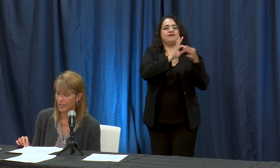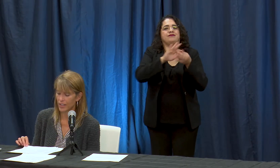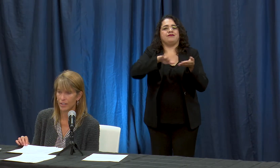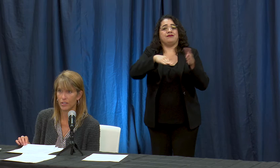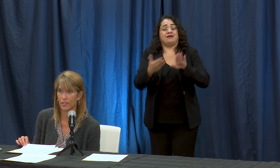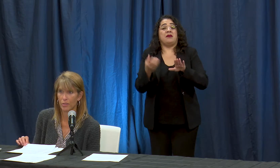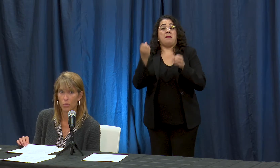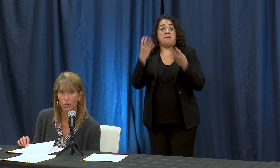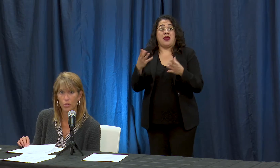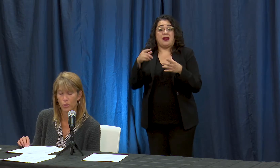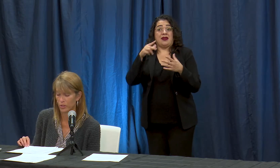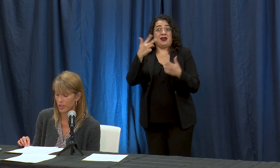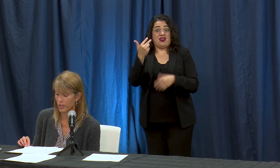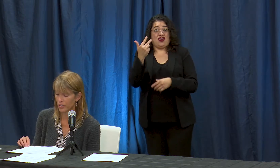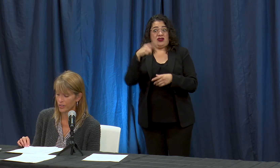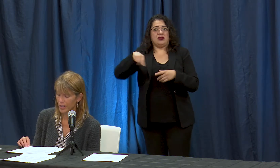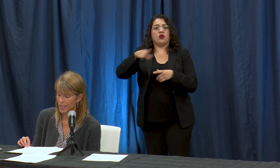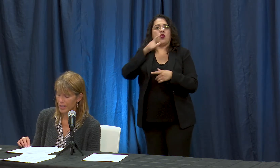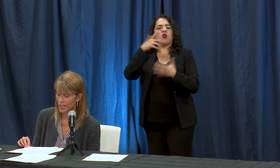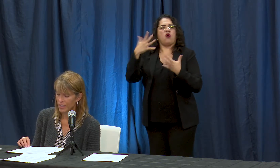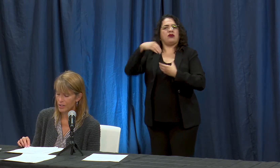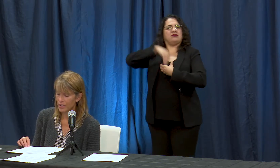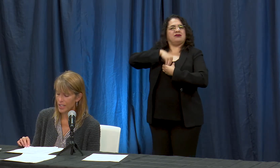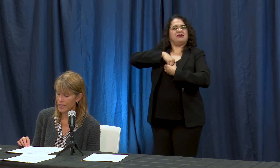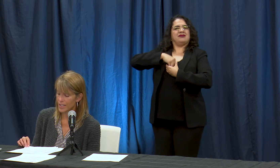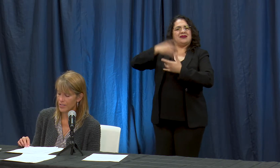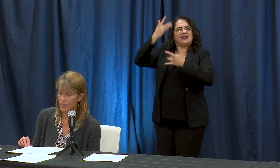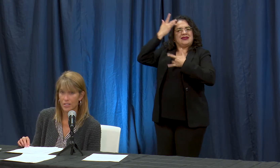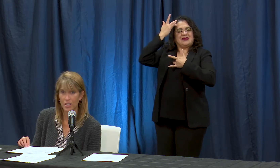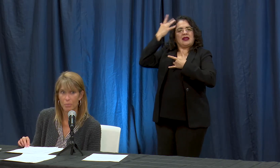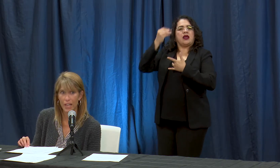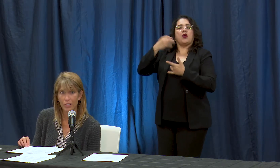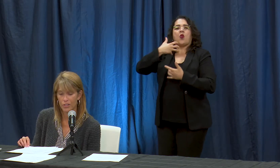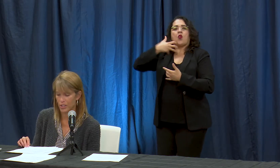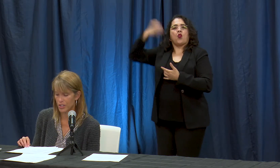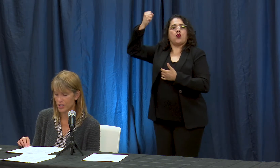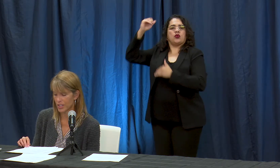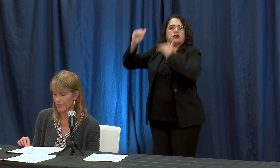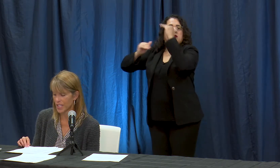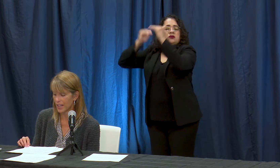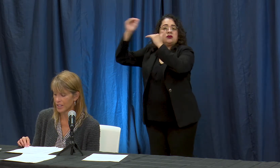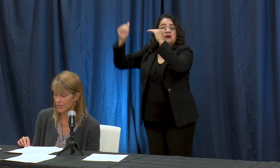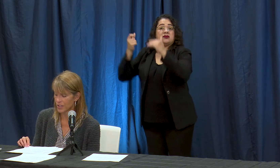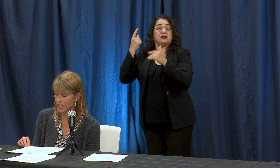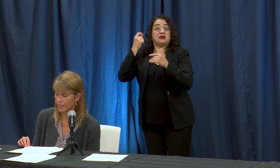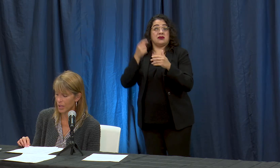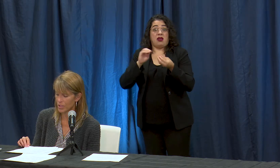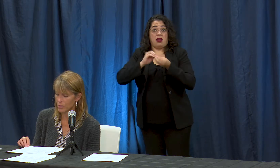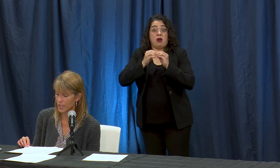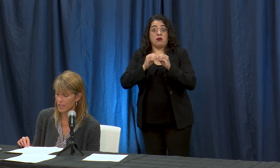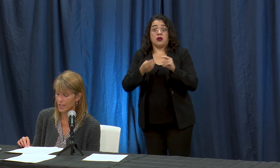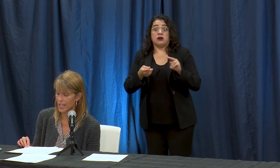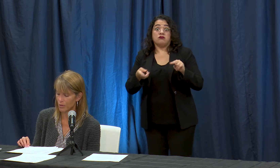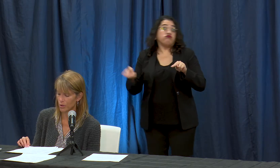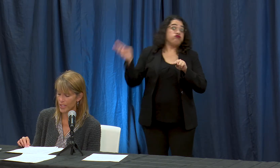conditions and most are older adults. The new data does not suggest a spike or surge in the fatalities for the City of Long Beach but a delay in reporting.